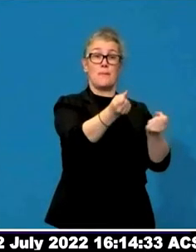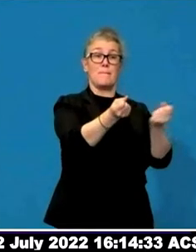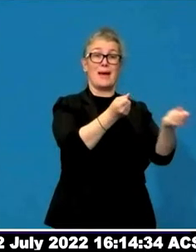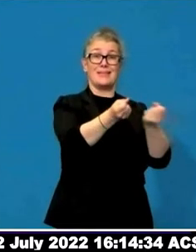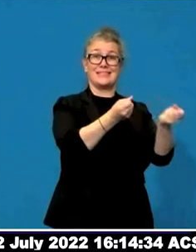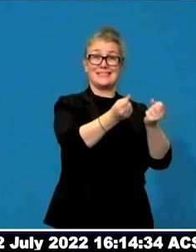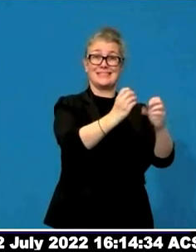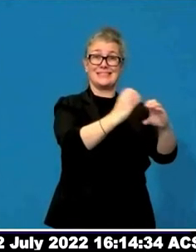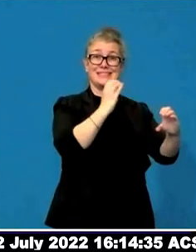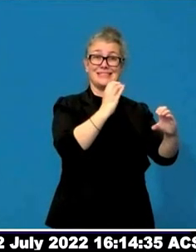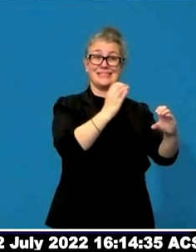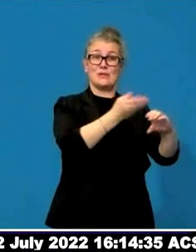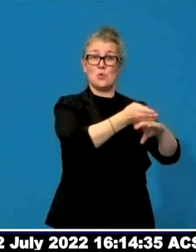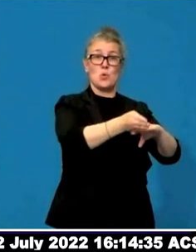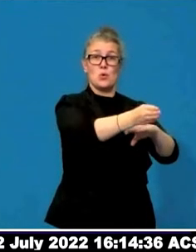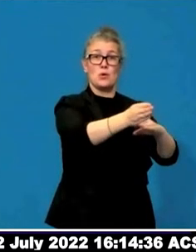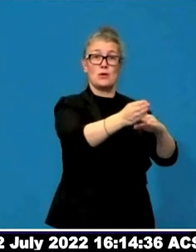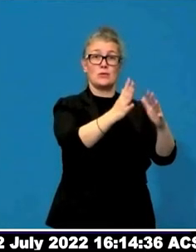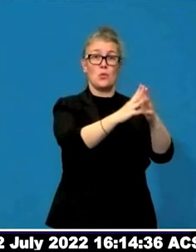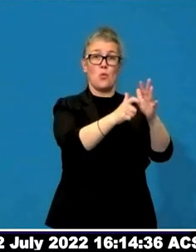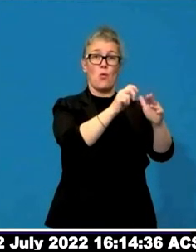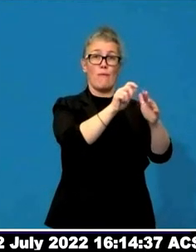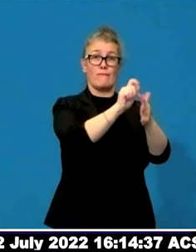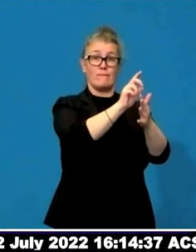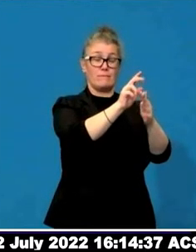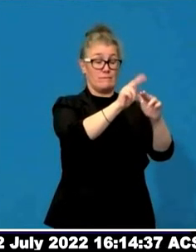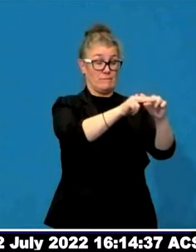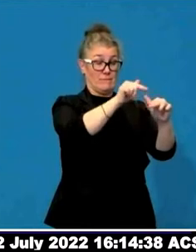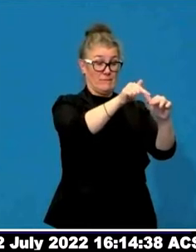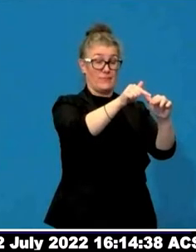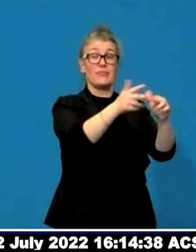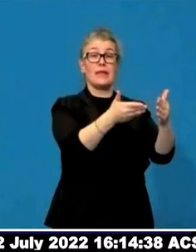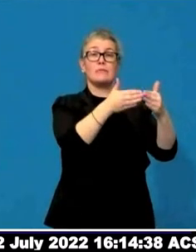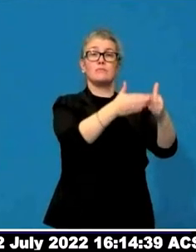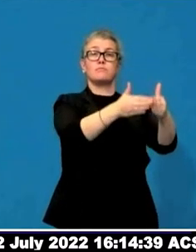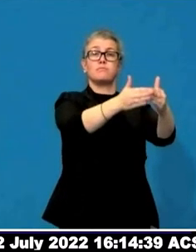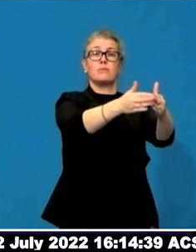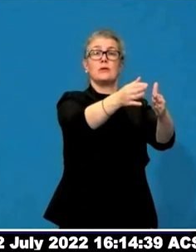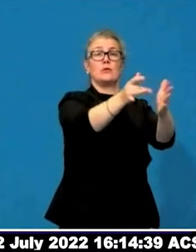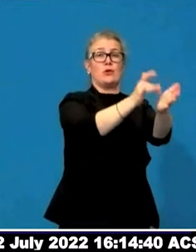down to the wharf where the ferry cross over to Thursday Island. Yeah.